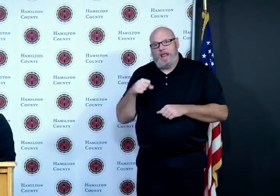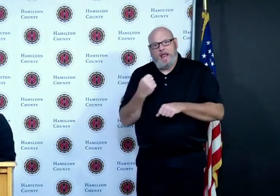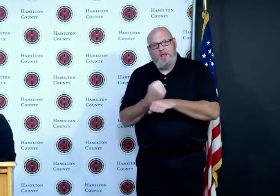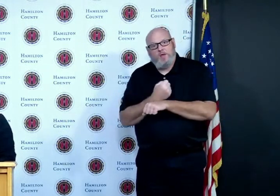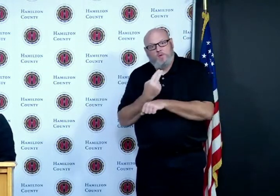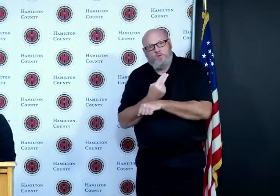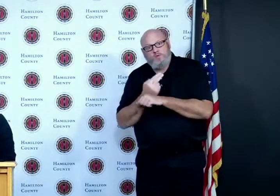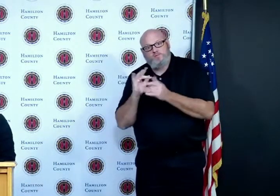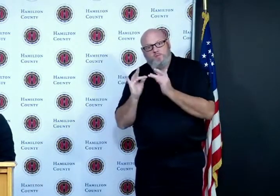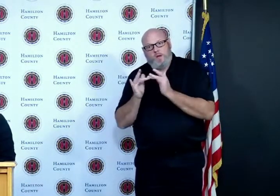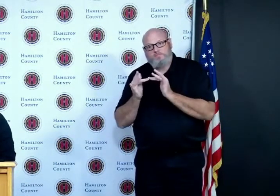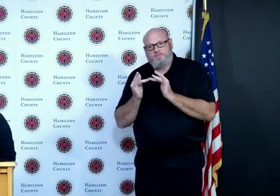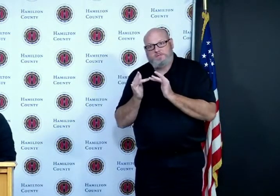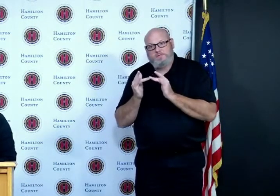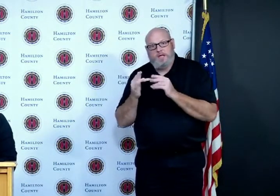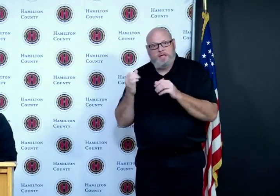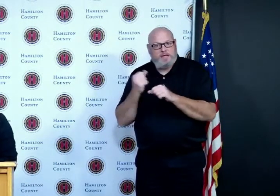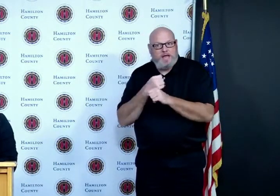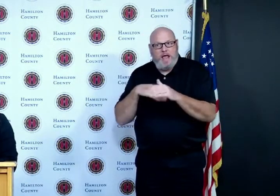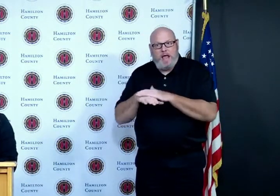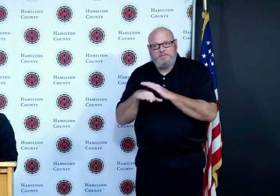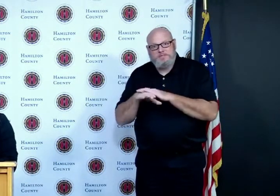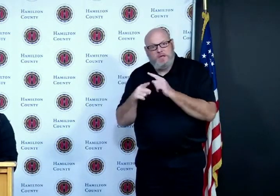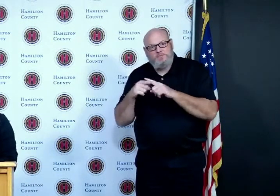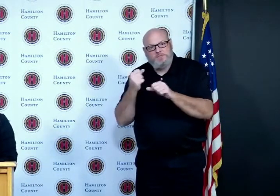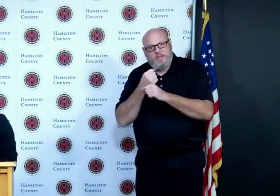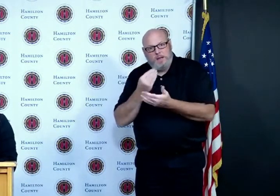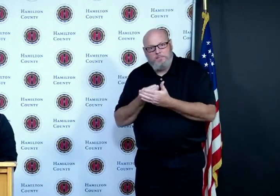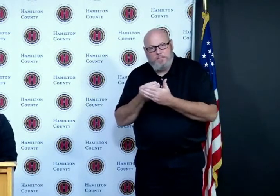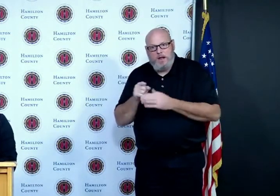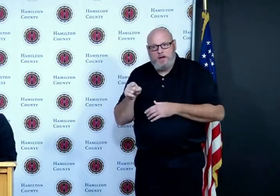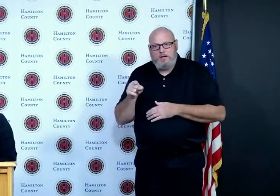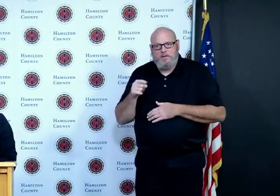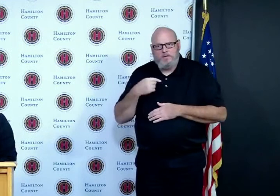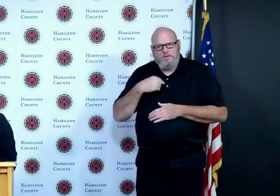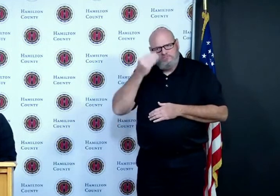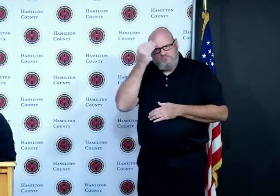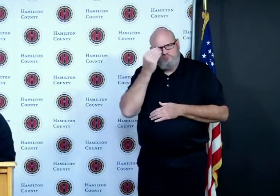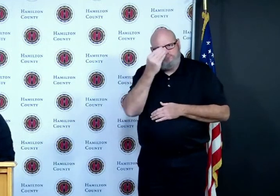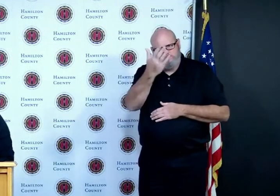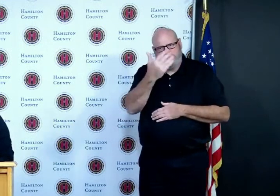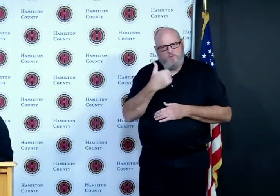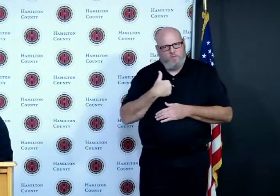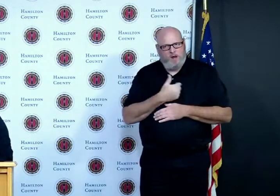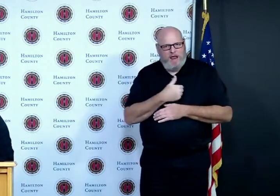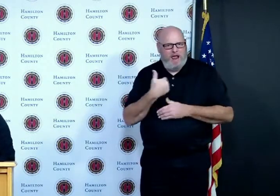make sure that people know that we have something ready for them right now in addition to that